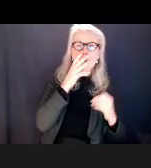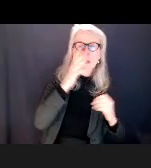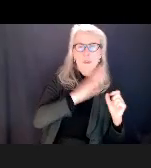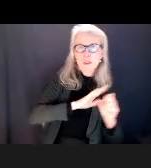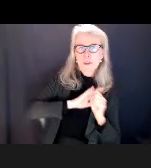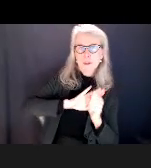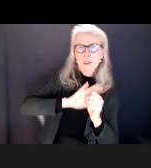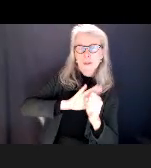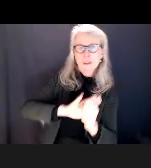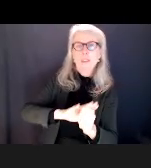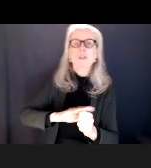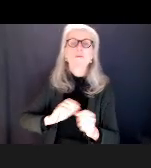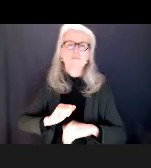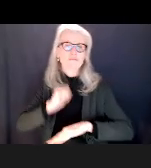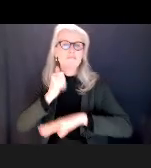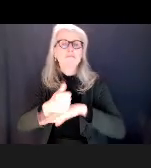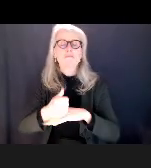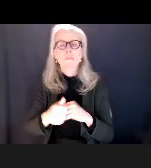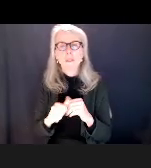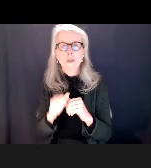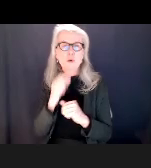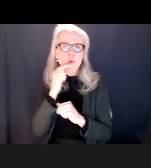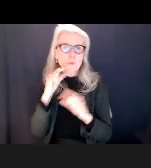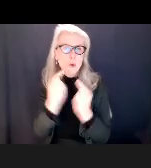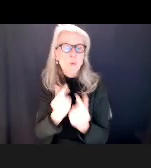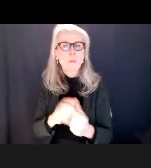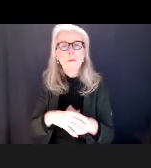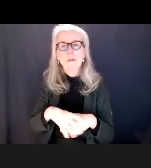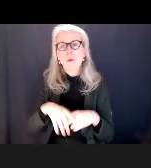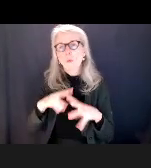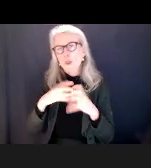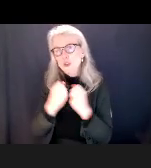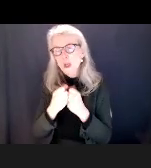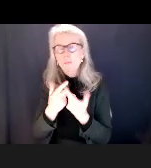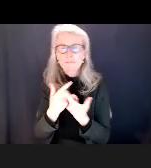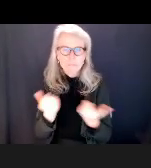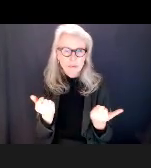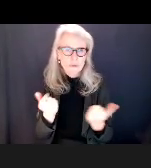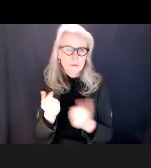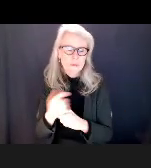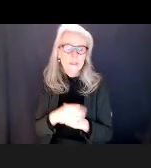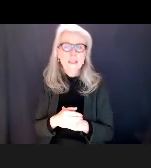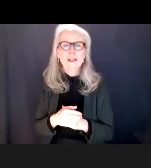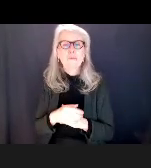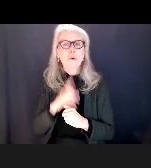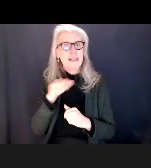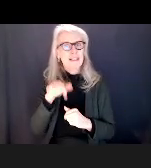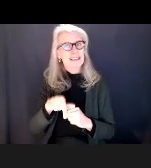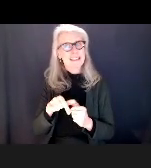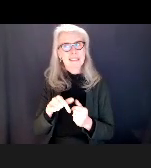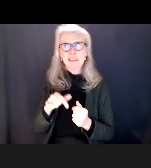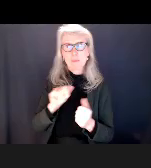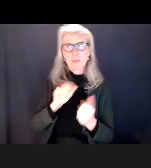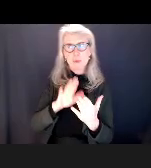living in group homes. But I do want to raise for this presentation that direct funding models have